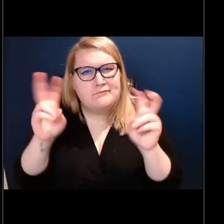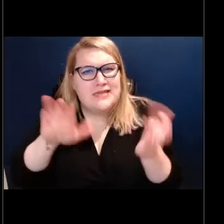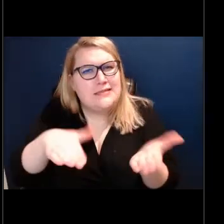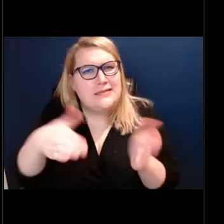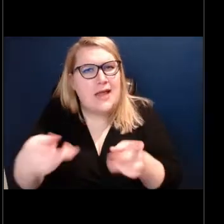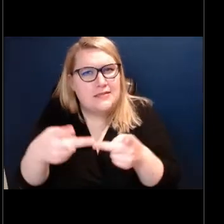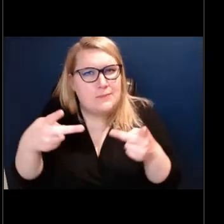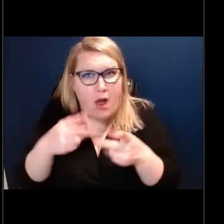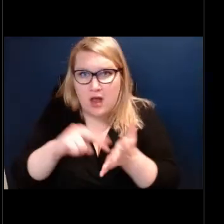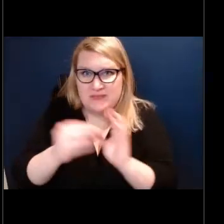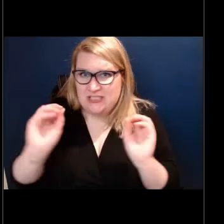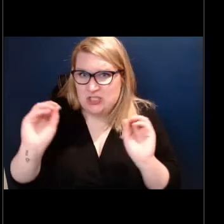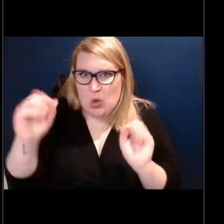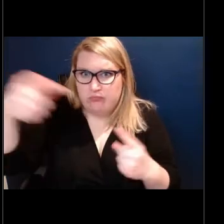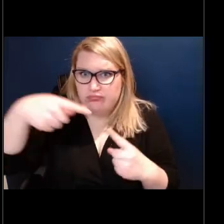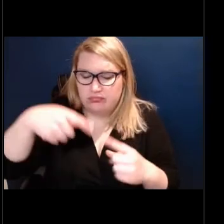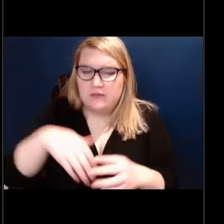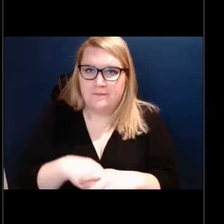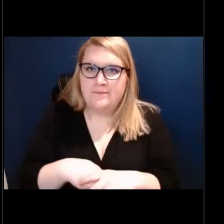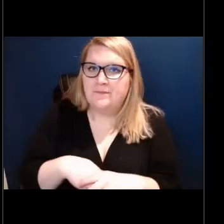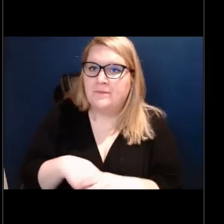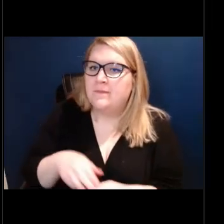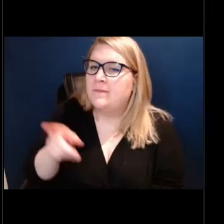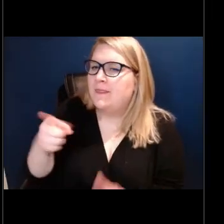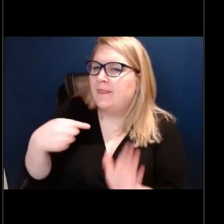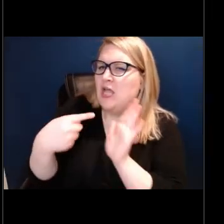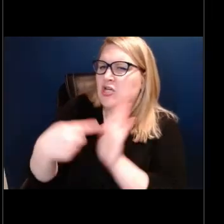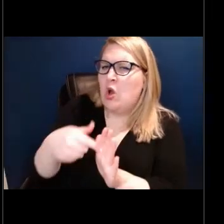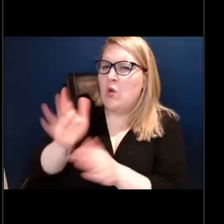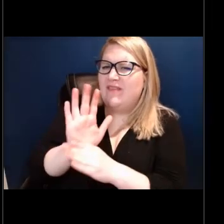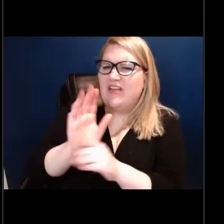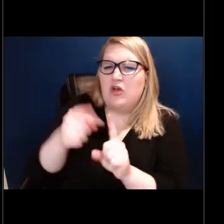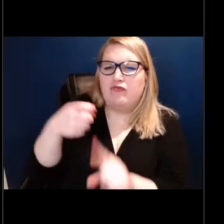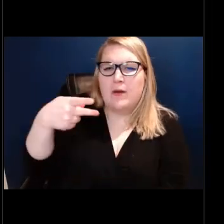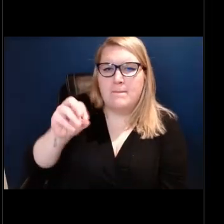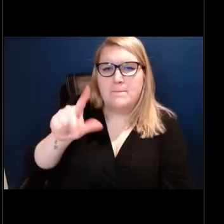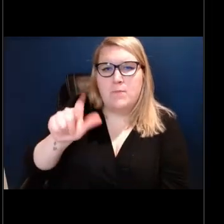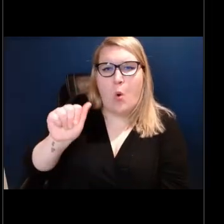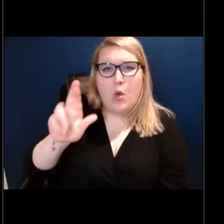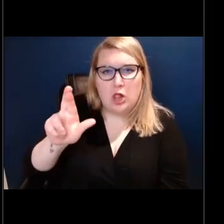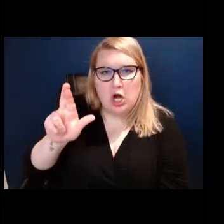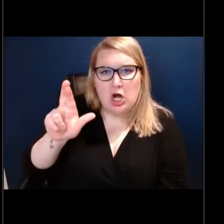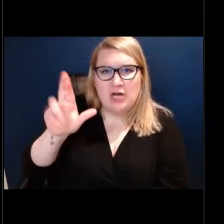No, so we showed the video there of the polar satellites. And in some cases there might be delays,